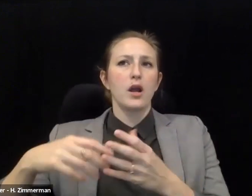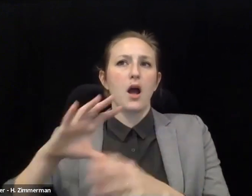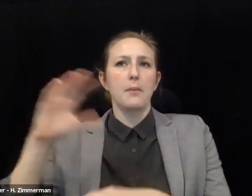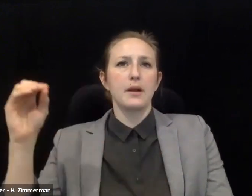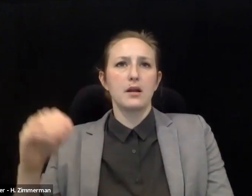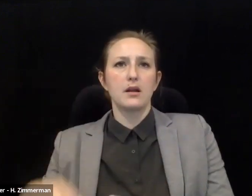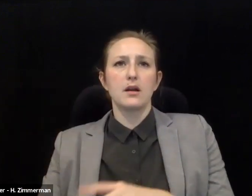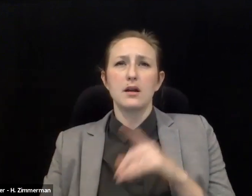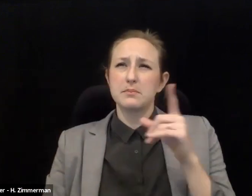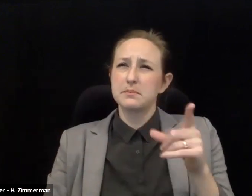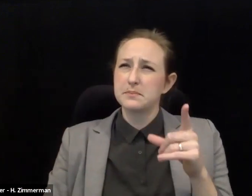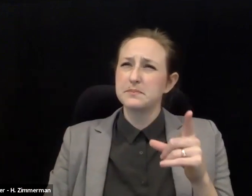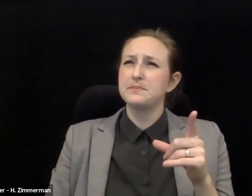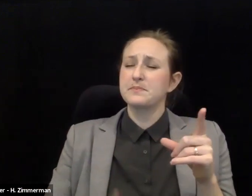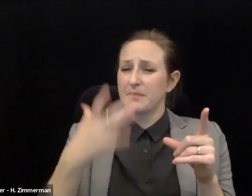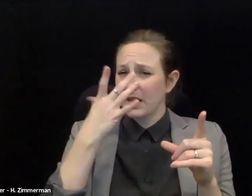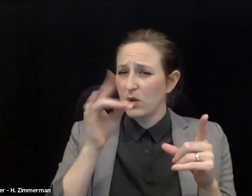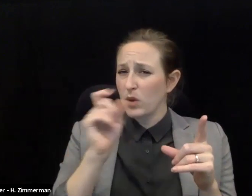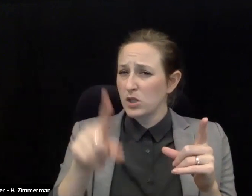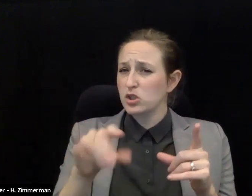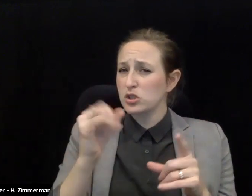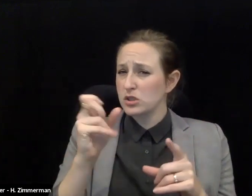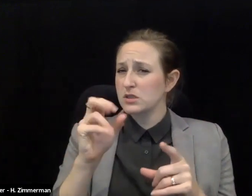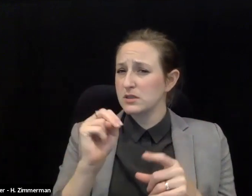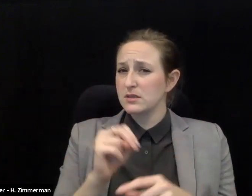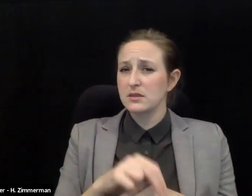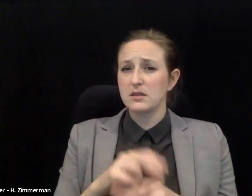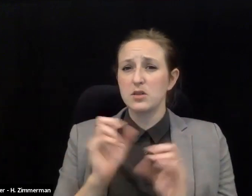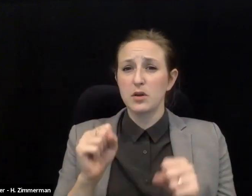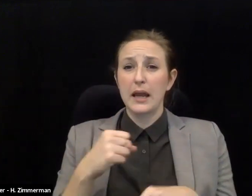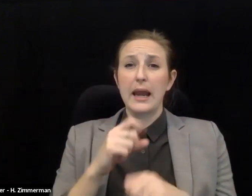Meredith Lopez, IREX: Really interesting question, Justin. I know that. Justin Harford: Answer it in a theoretical to that's totally okay.